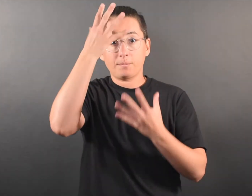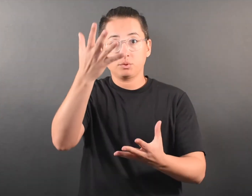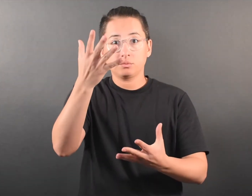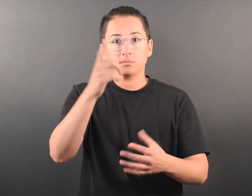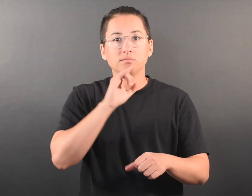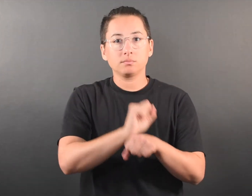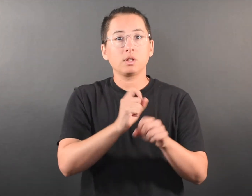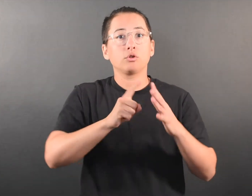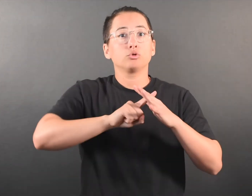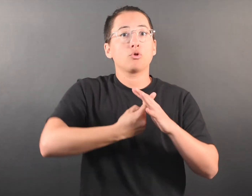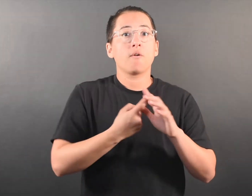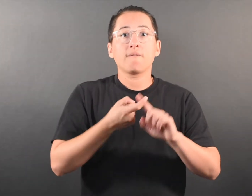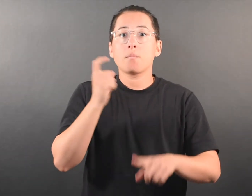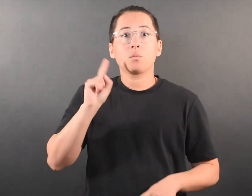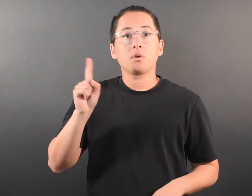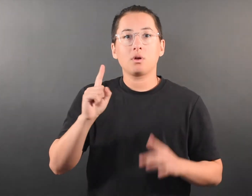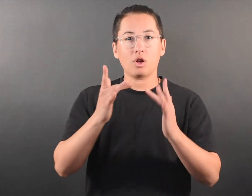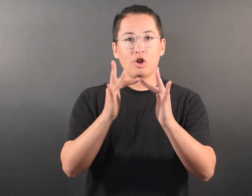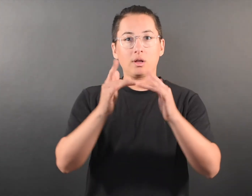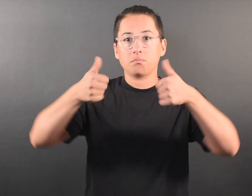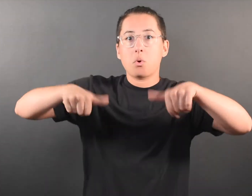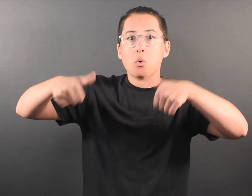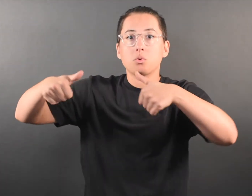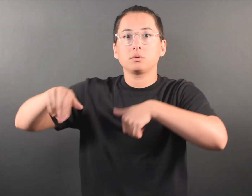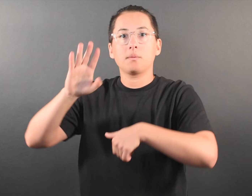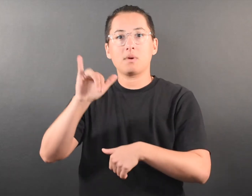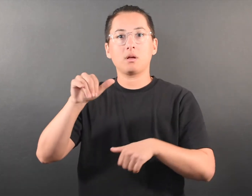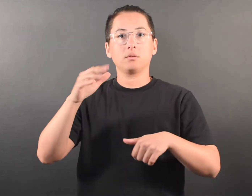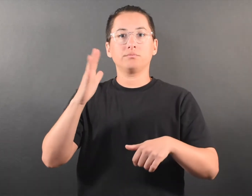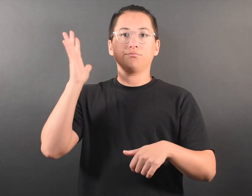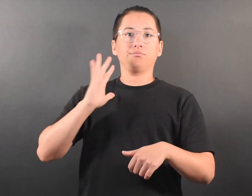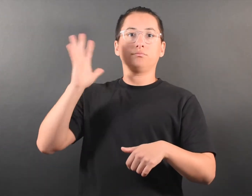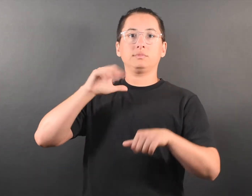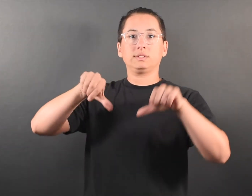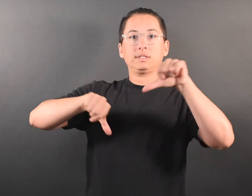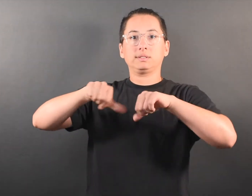This disinformation is thought to originate from internet postings by a